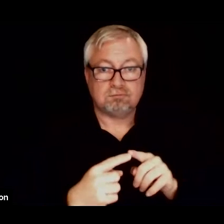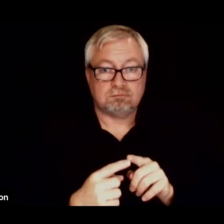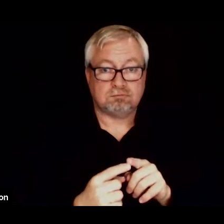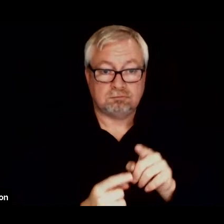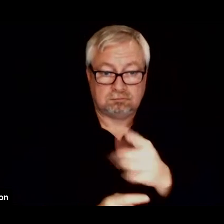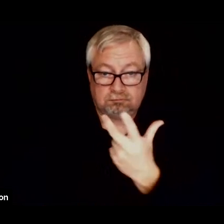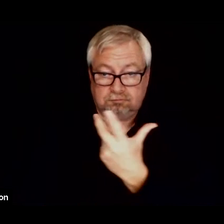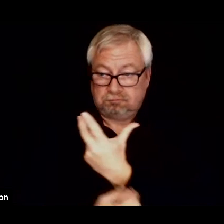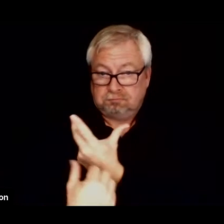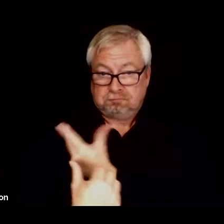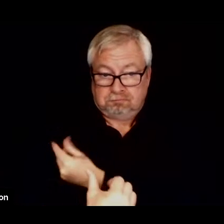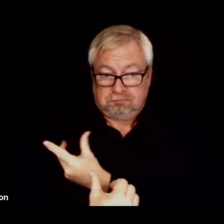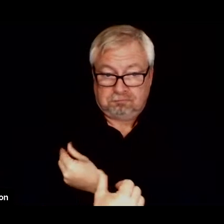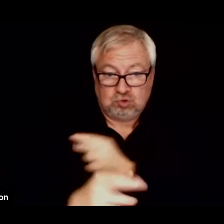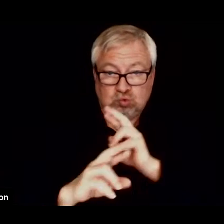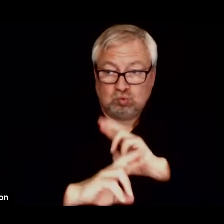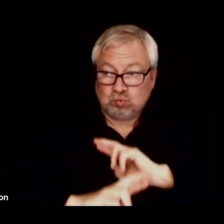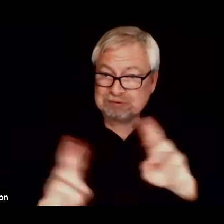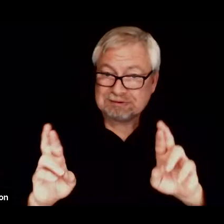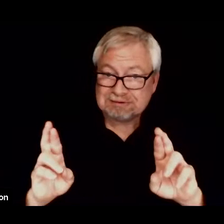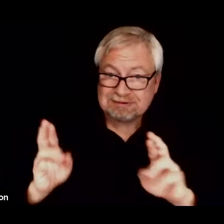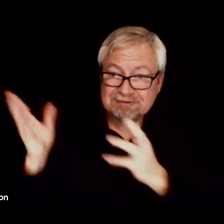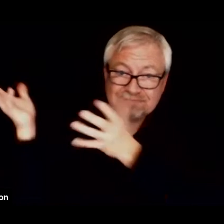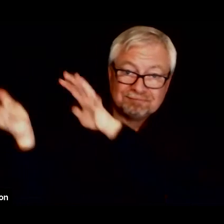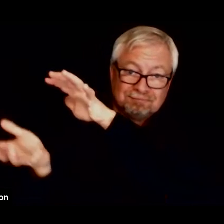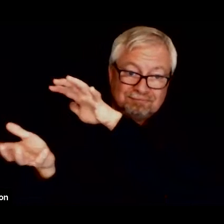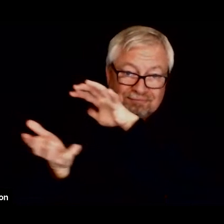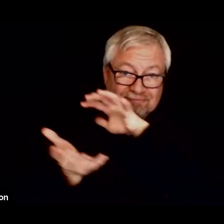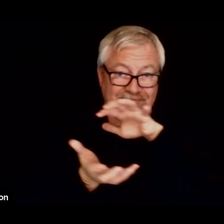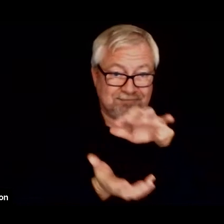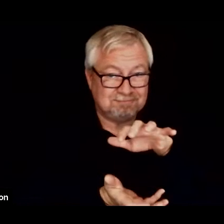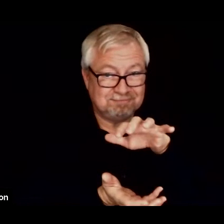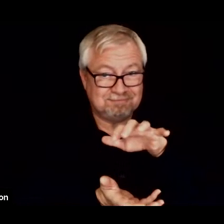getting the vaccine is one of the best things you can do to help get us out of the pandemic and